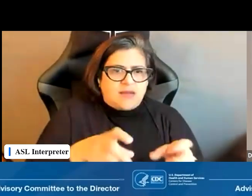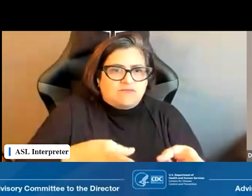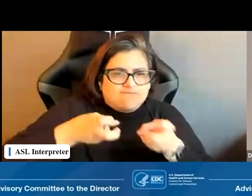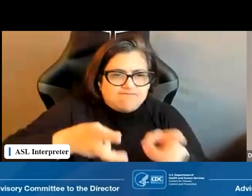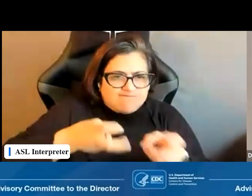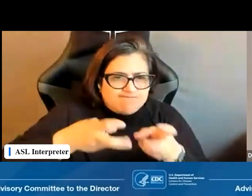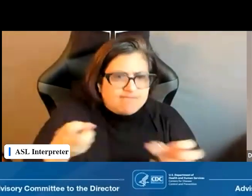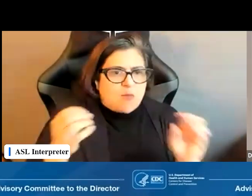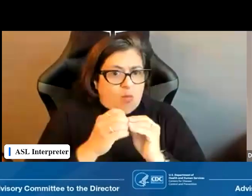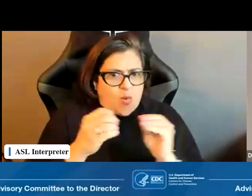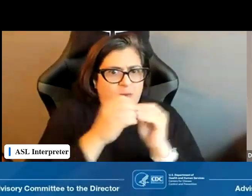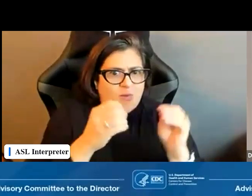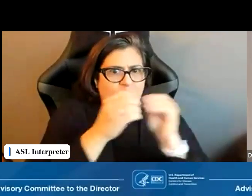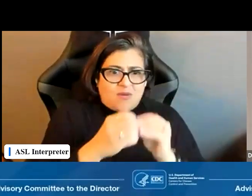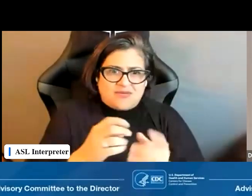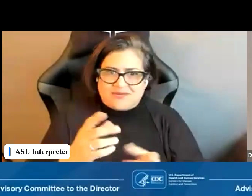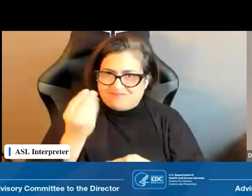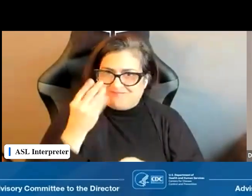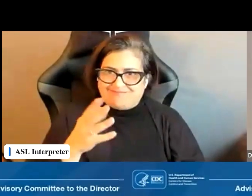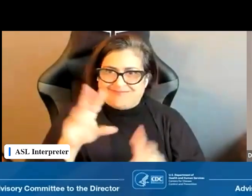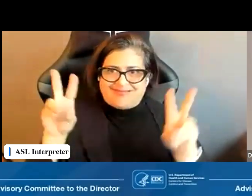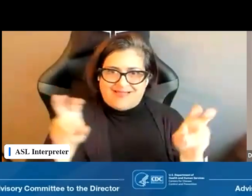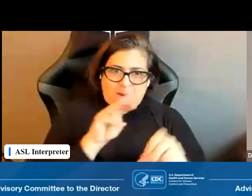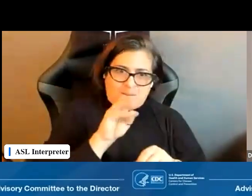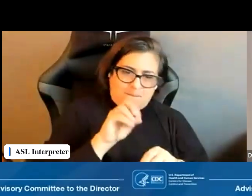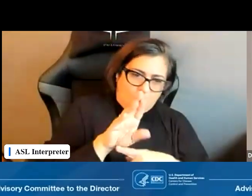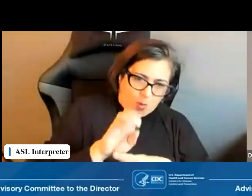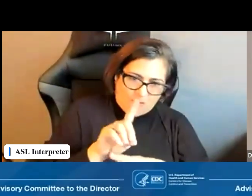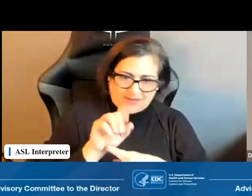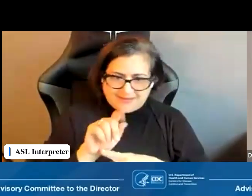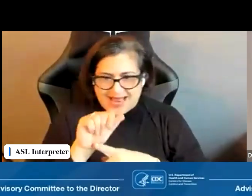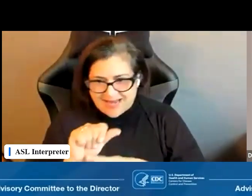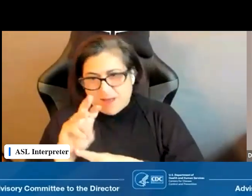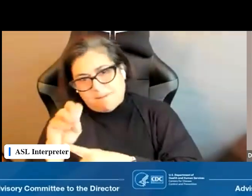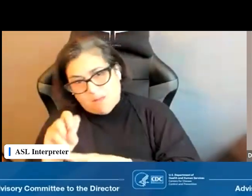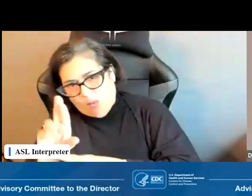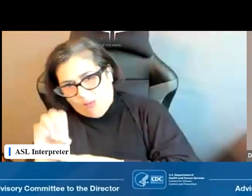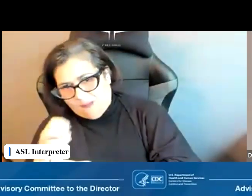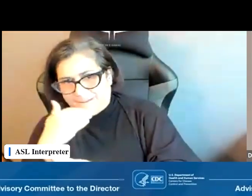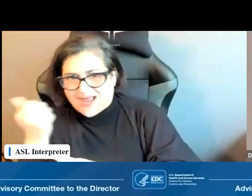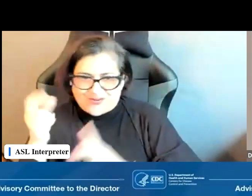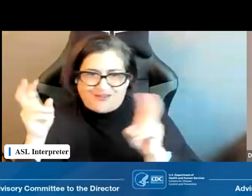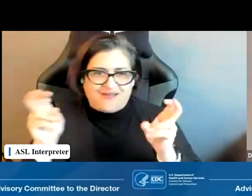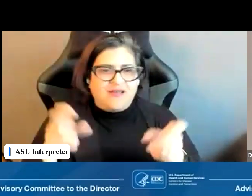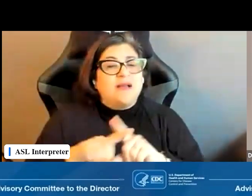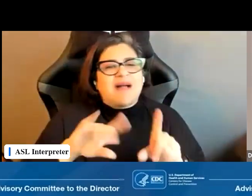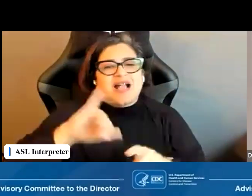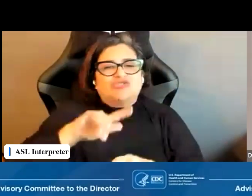So it's is pretty much what it comes down to. But I also, going back to Jill's comment though, too, it's like, I do think over the next five